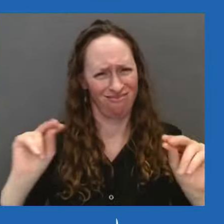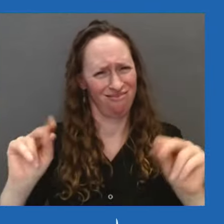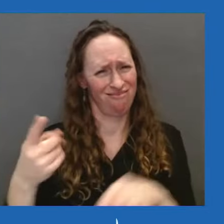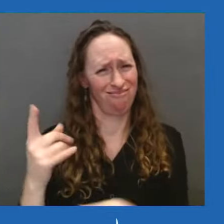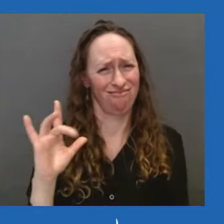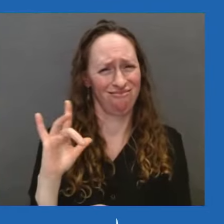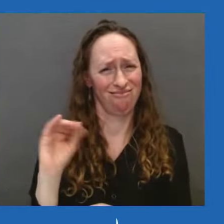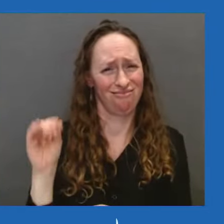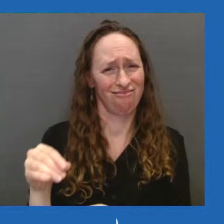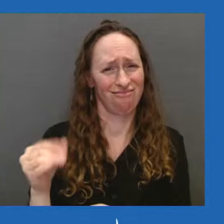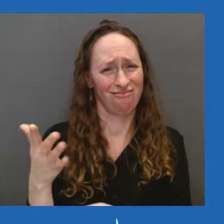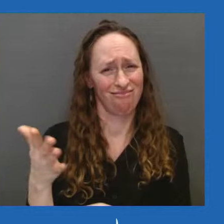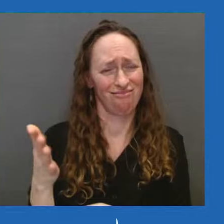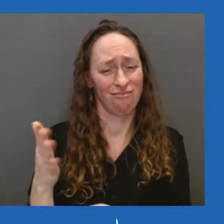Just paying 25 percent instead of 8.